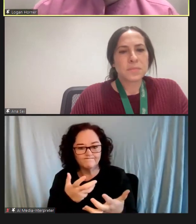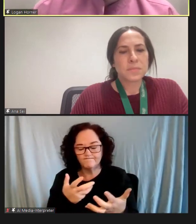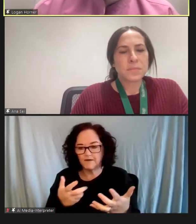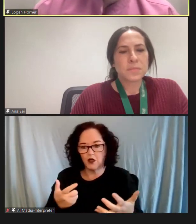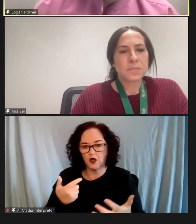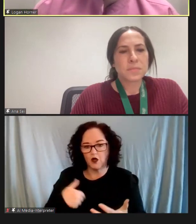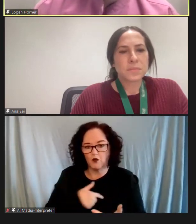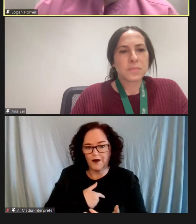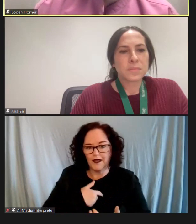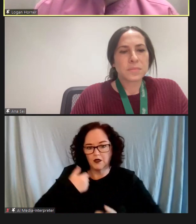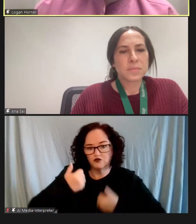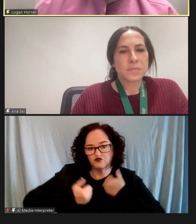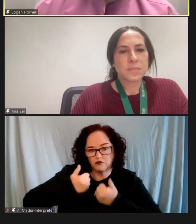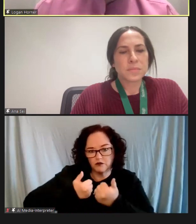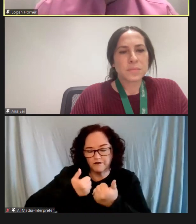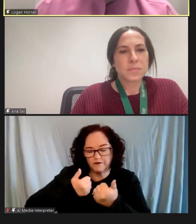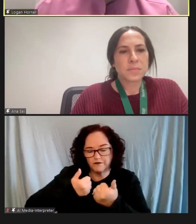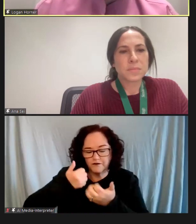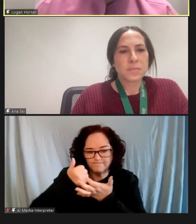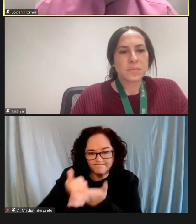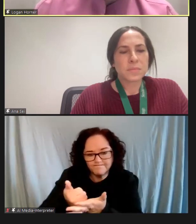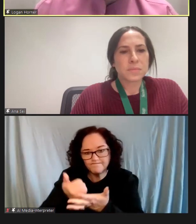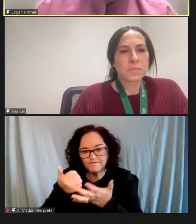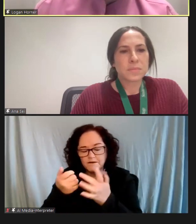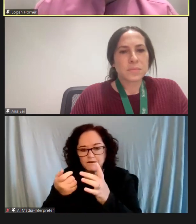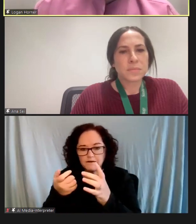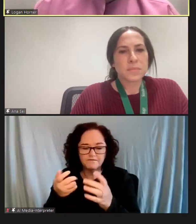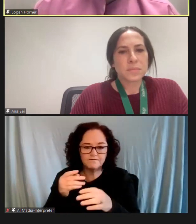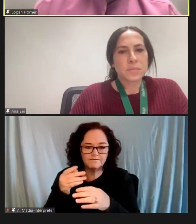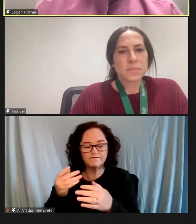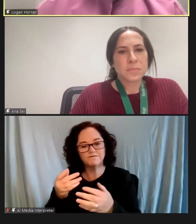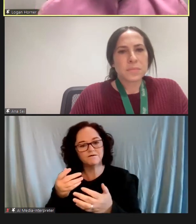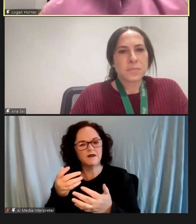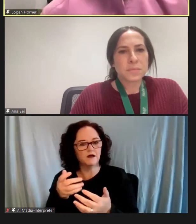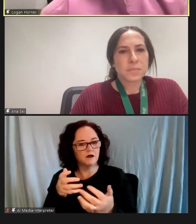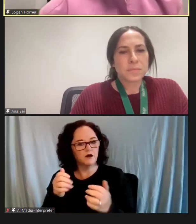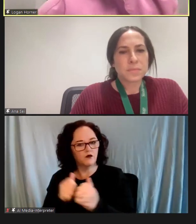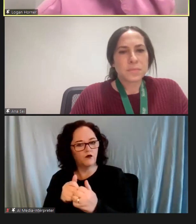and treating that hearing